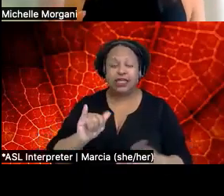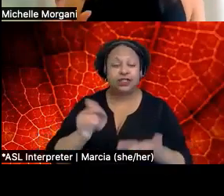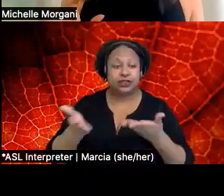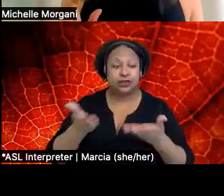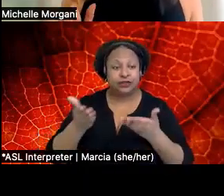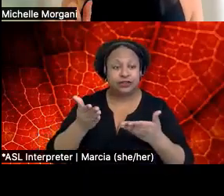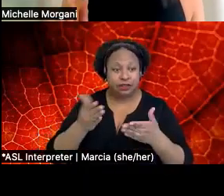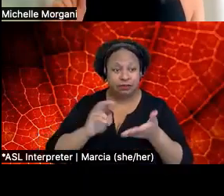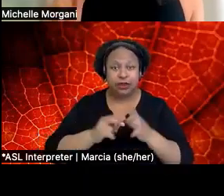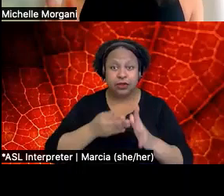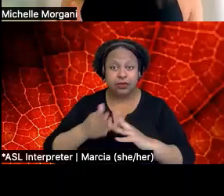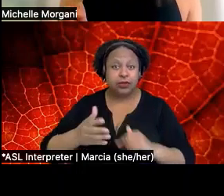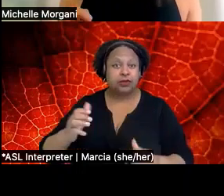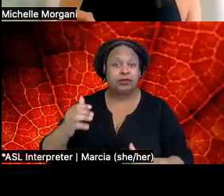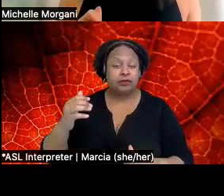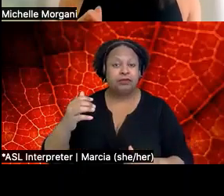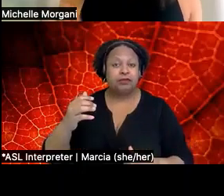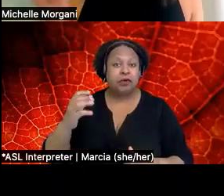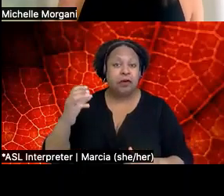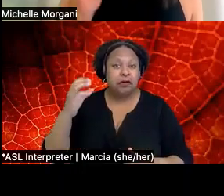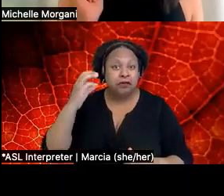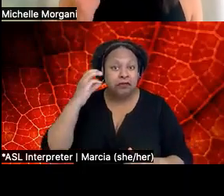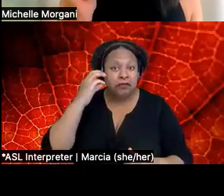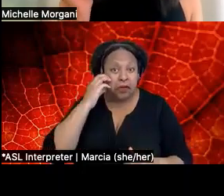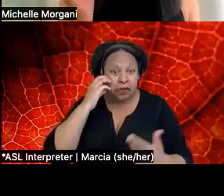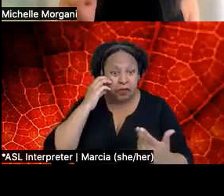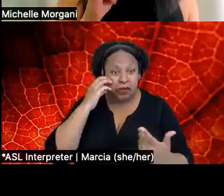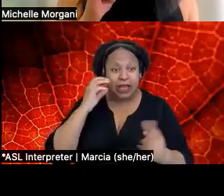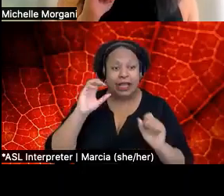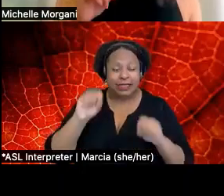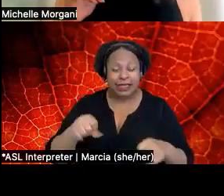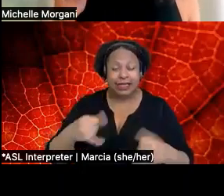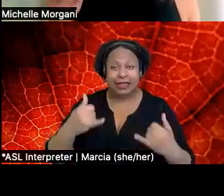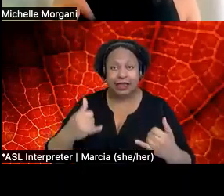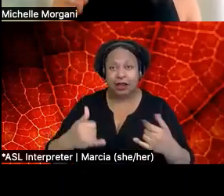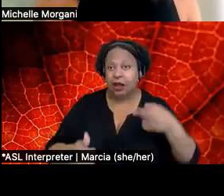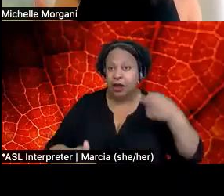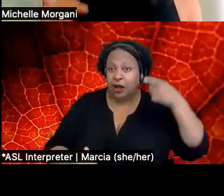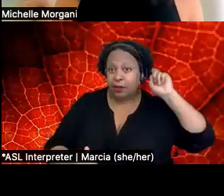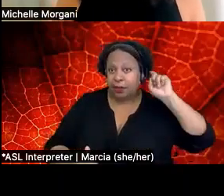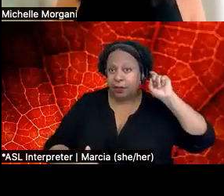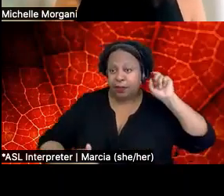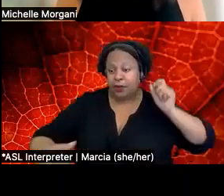They can utilize a Bluetooth connection to a hearing aid as well as some video relay services.